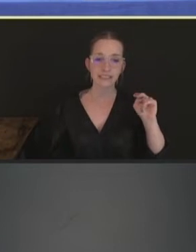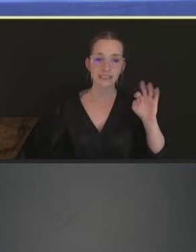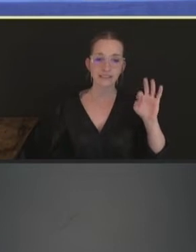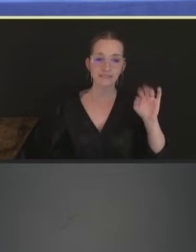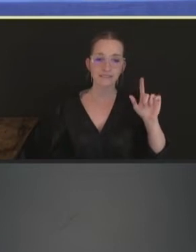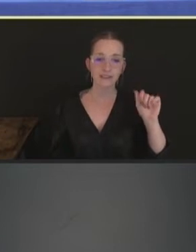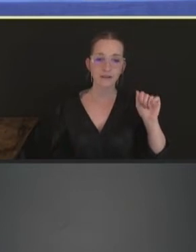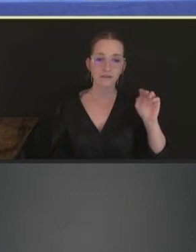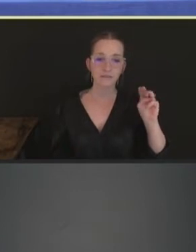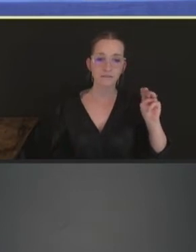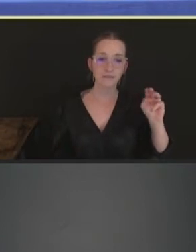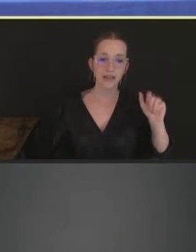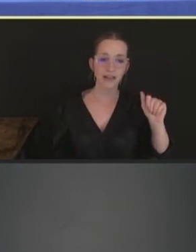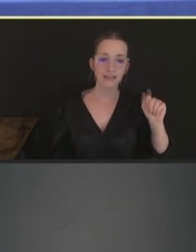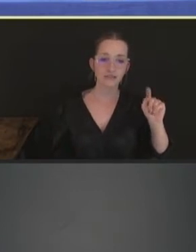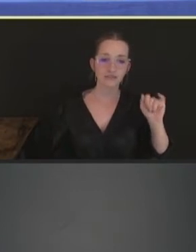It's a relatively new word.